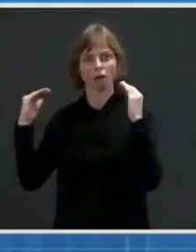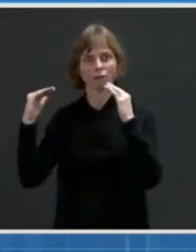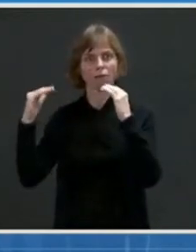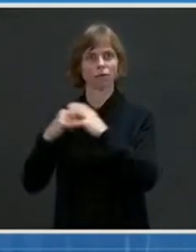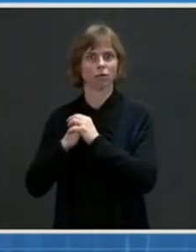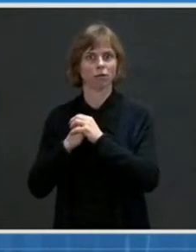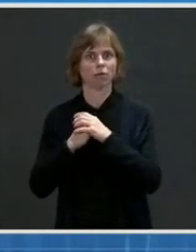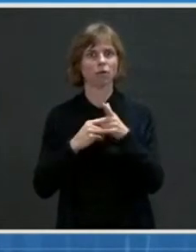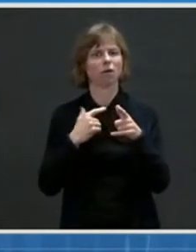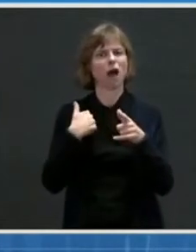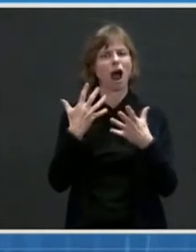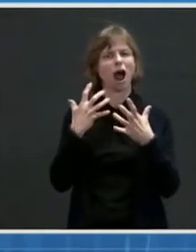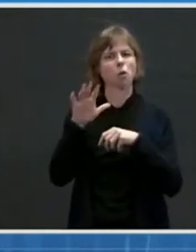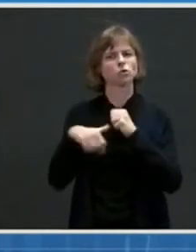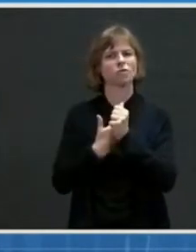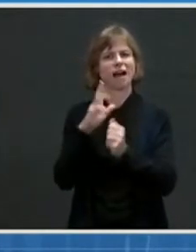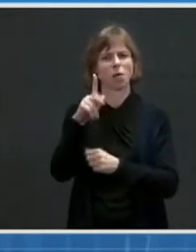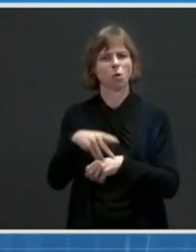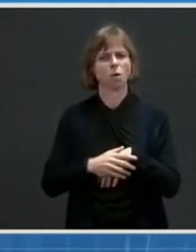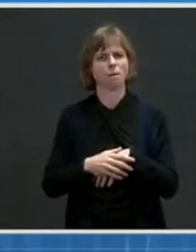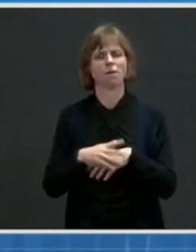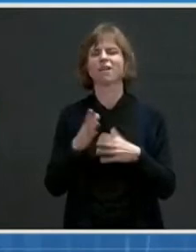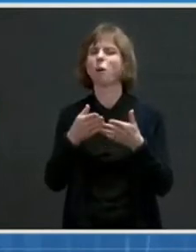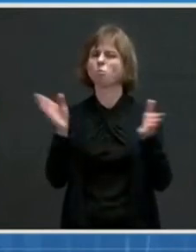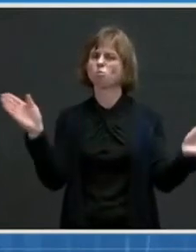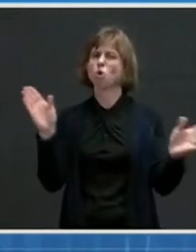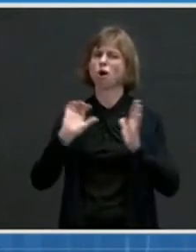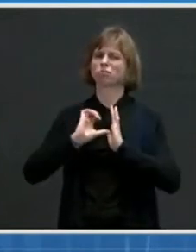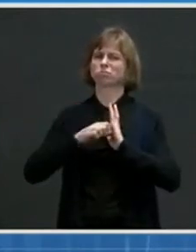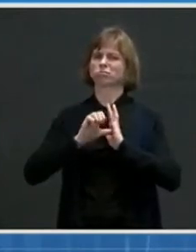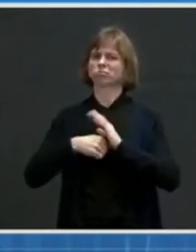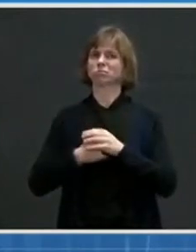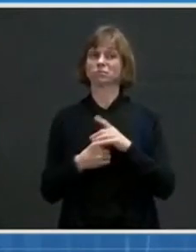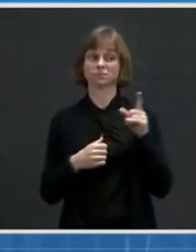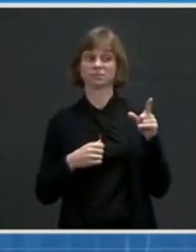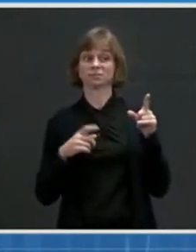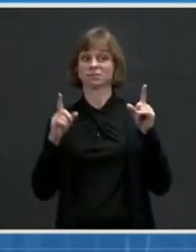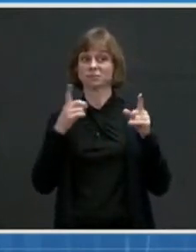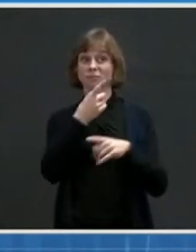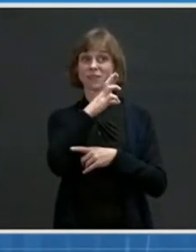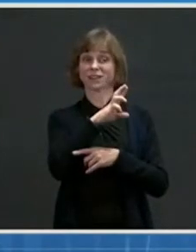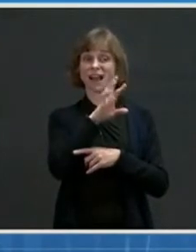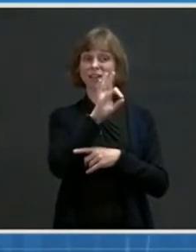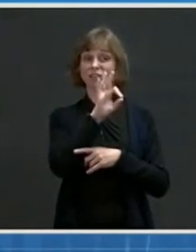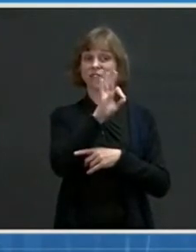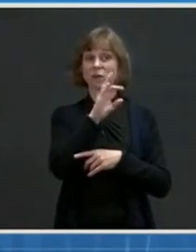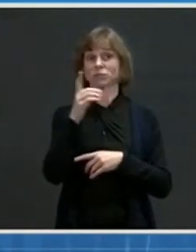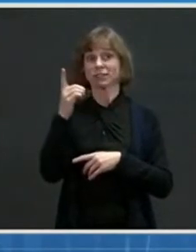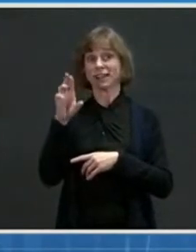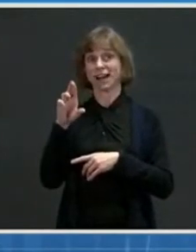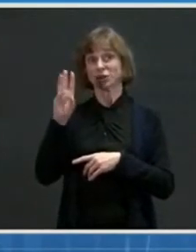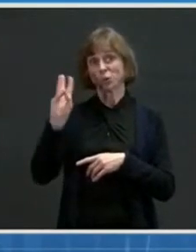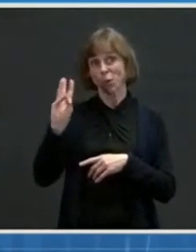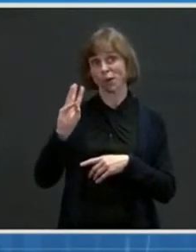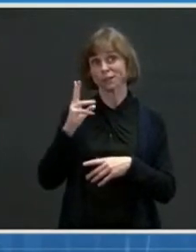LEVEL. LET ME JUST FOLLOW UP TO MAKE A BROADER POINT.